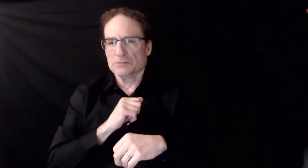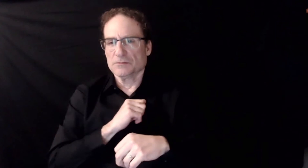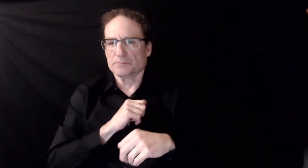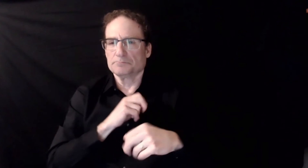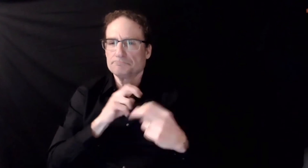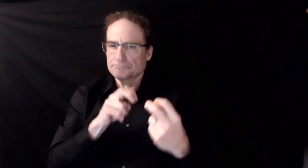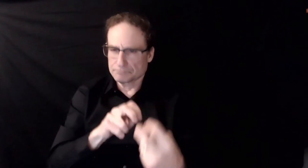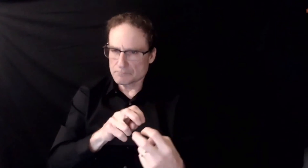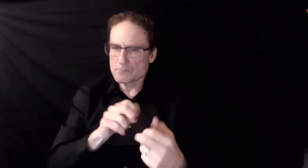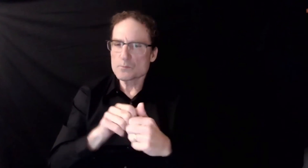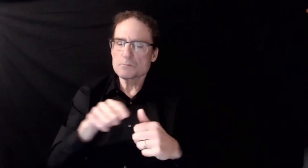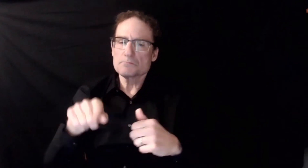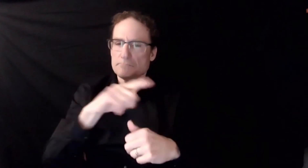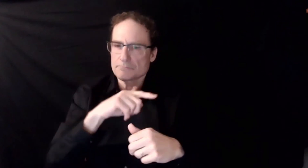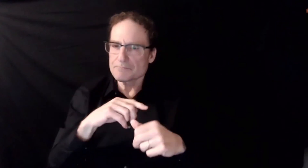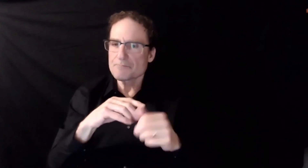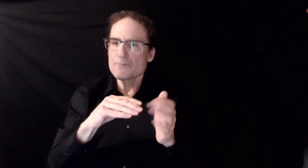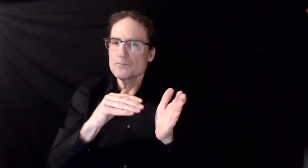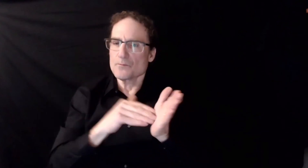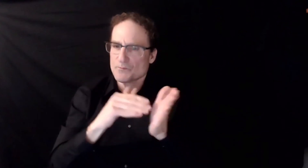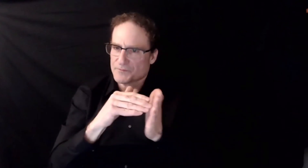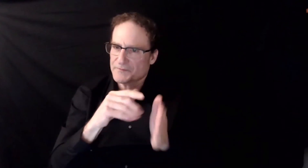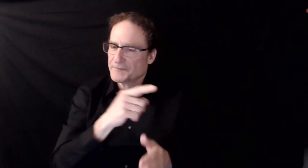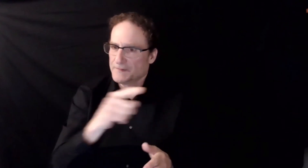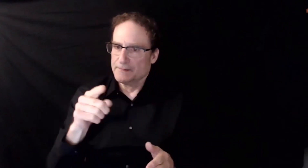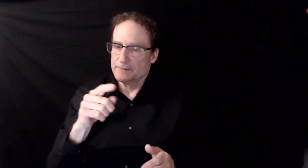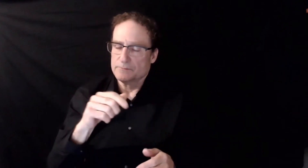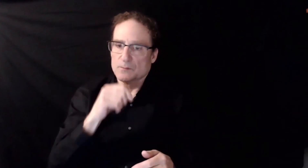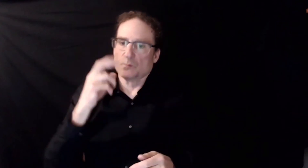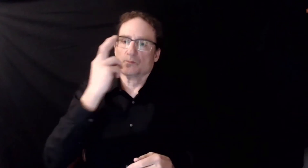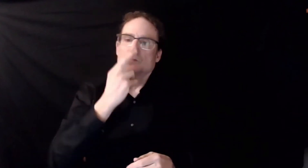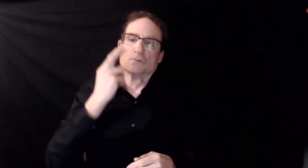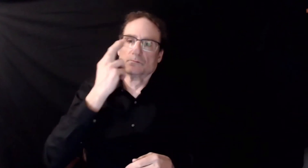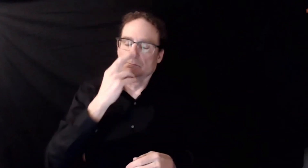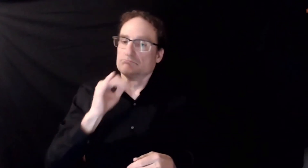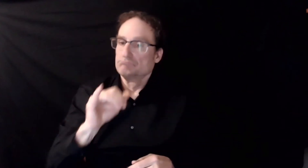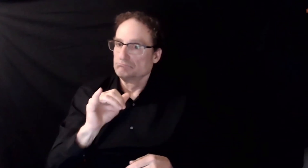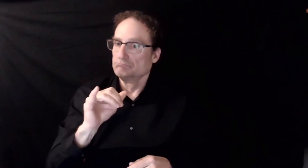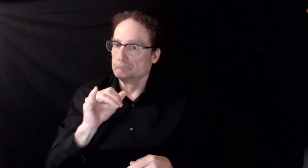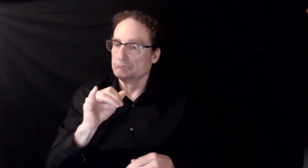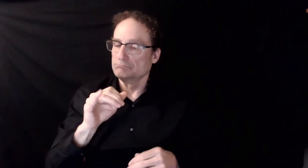That's an interesting question. I would say that in sitting down with legislators, often